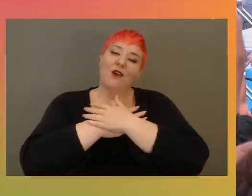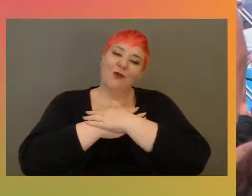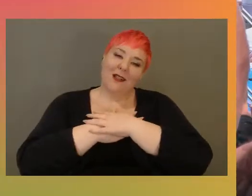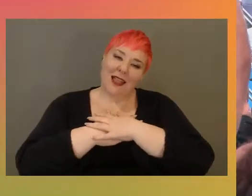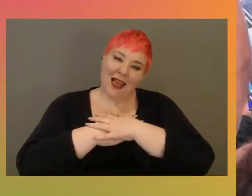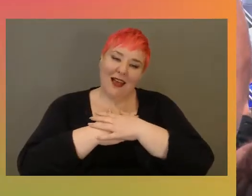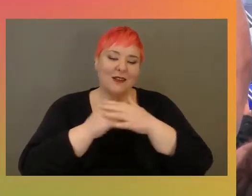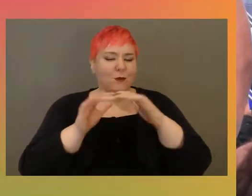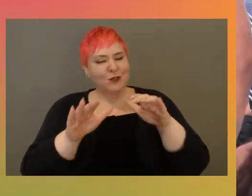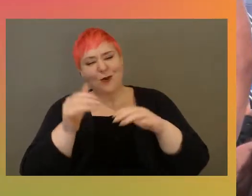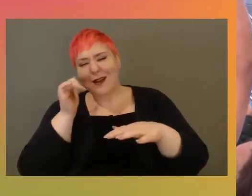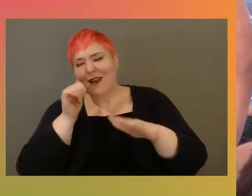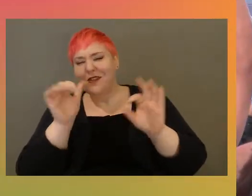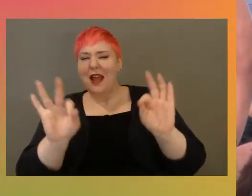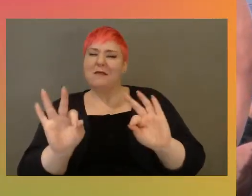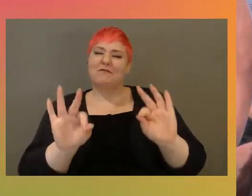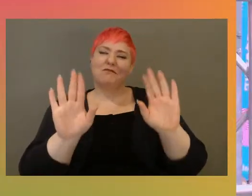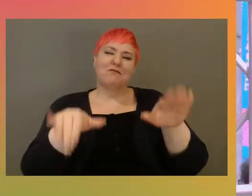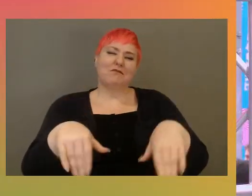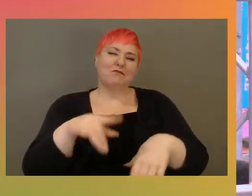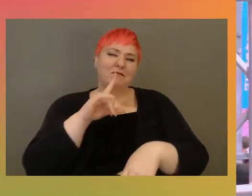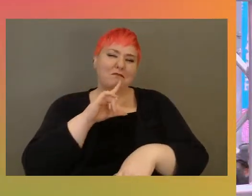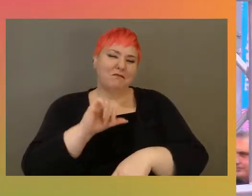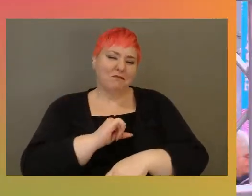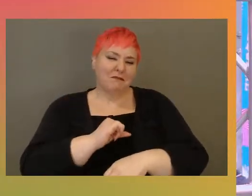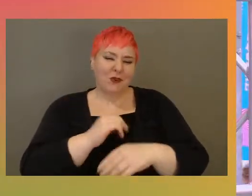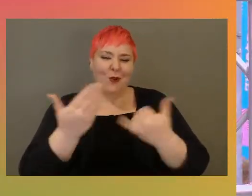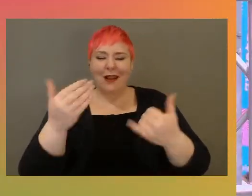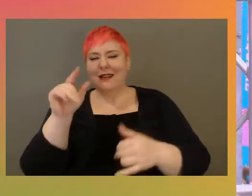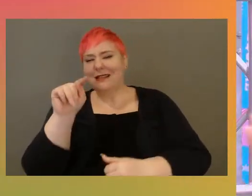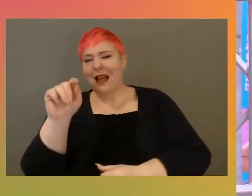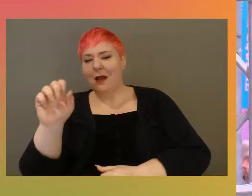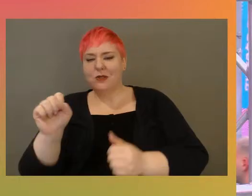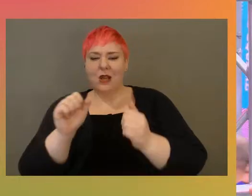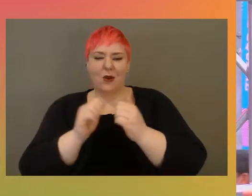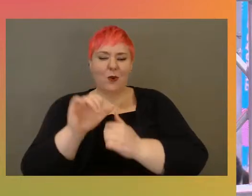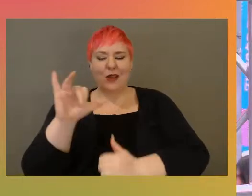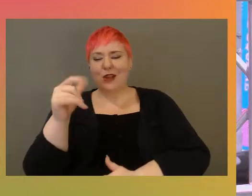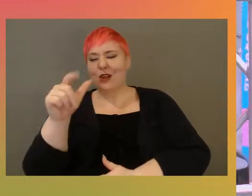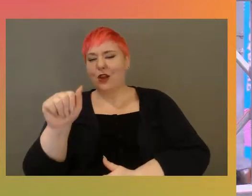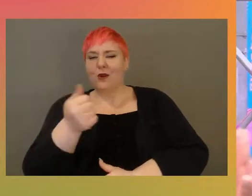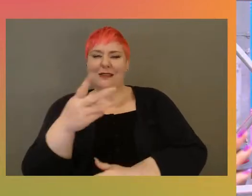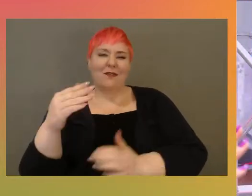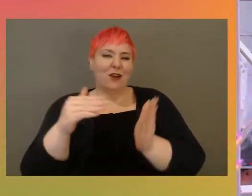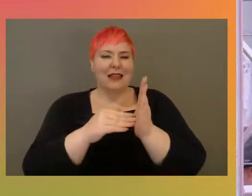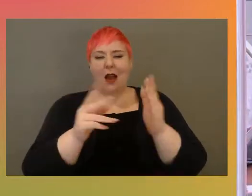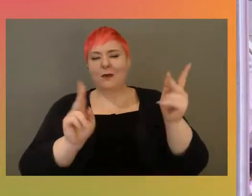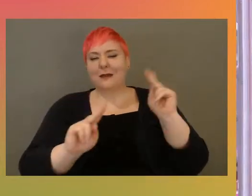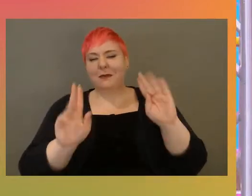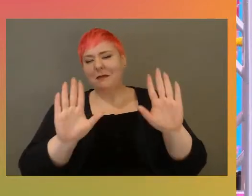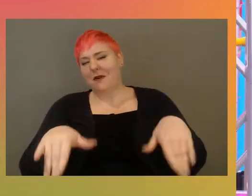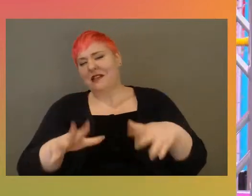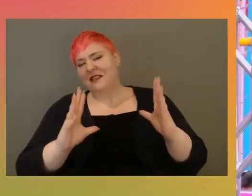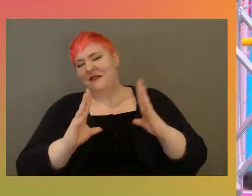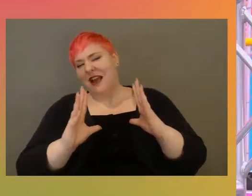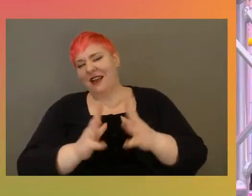THIGH AS YOU CAN AND REACH YOUR ARMS UP AND BE NONCHALANT IN